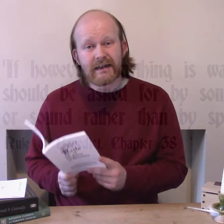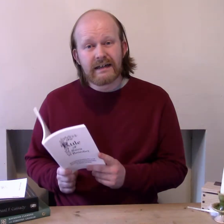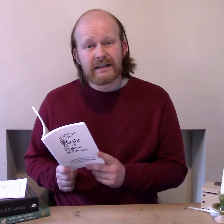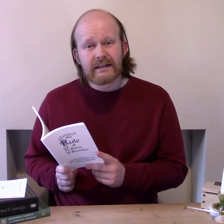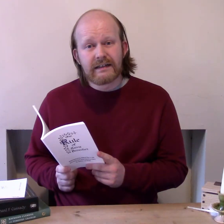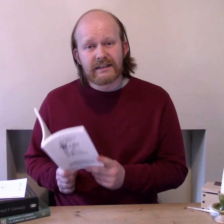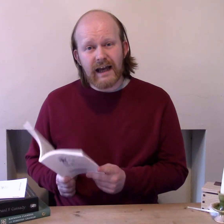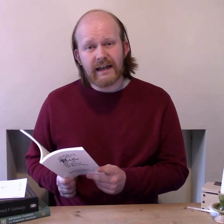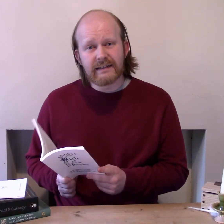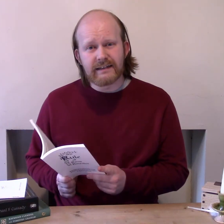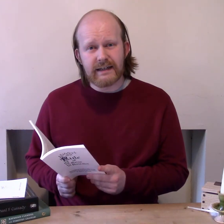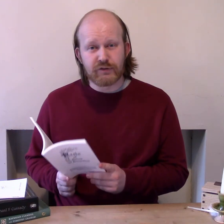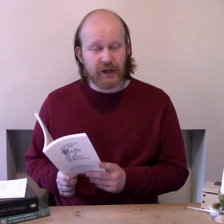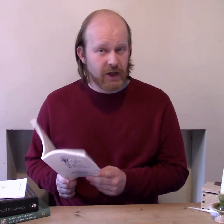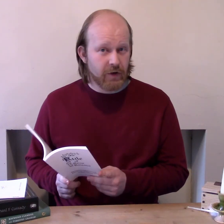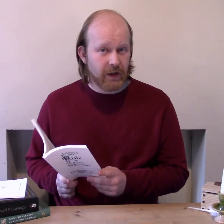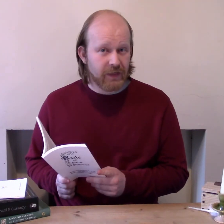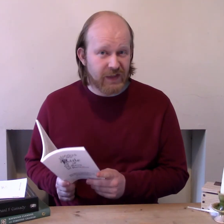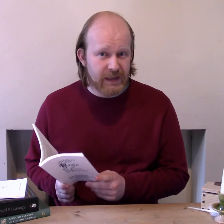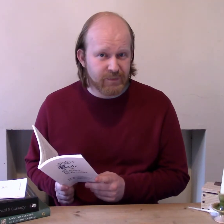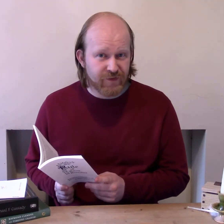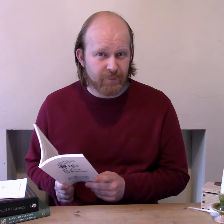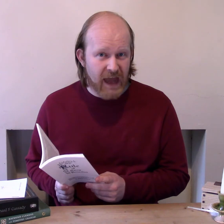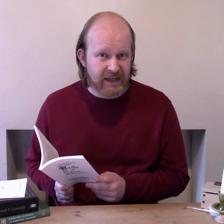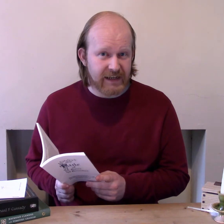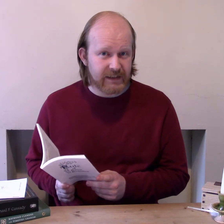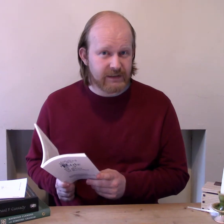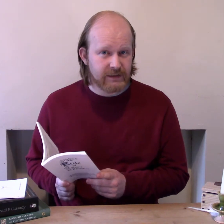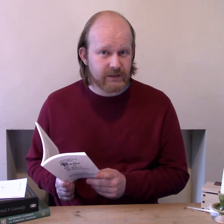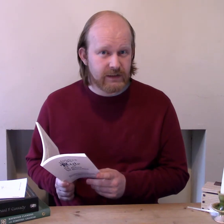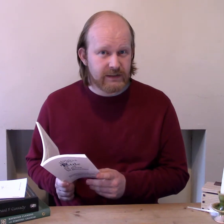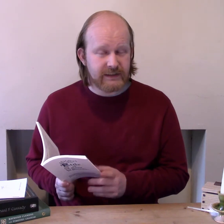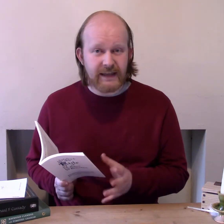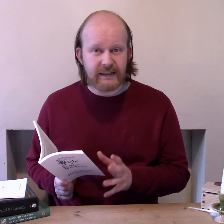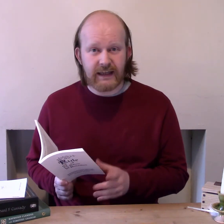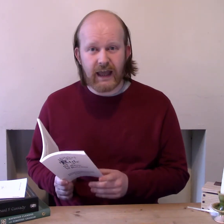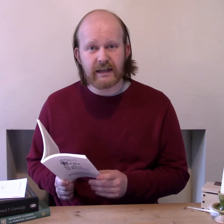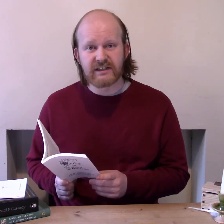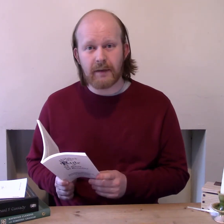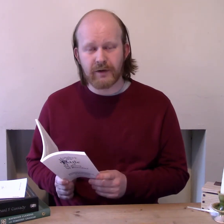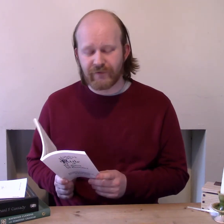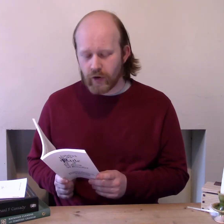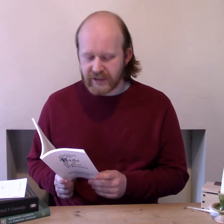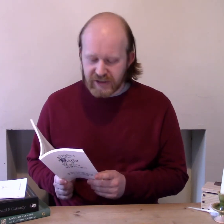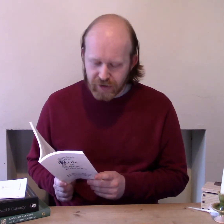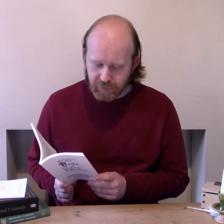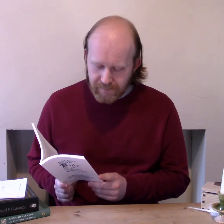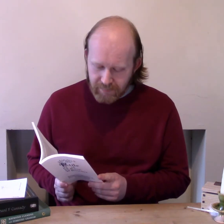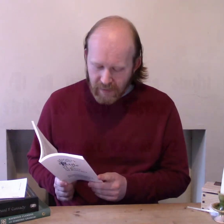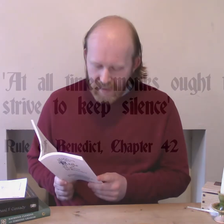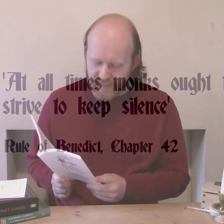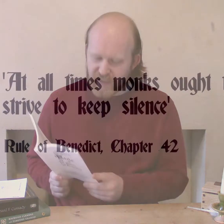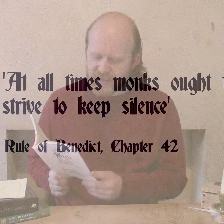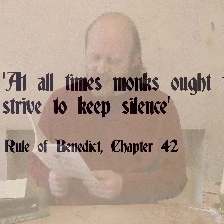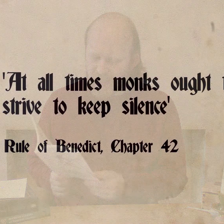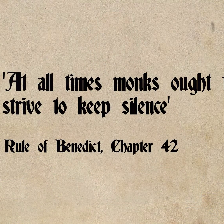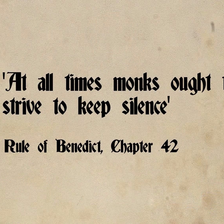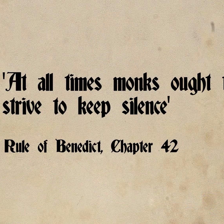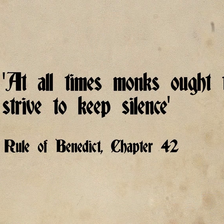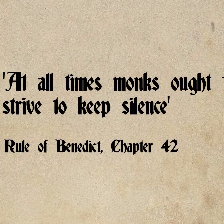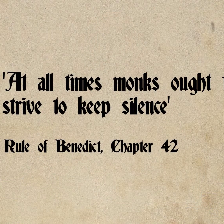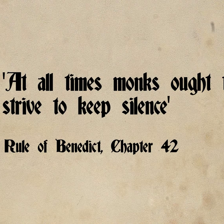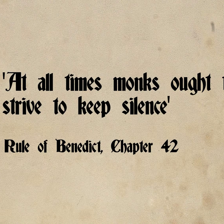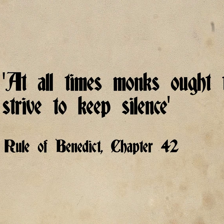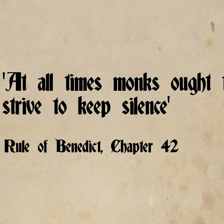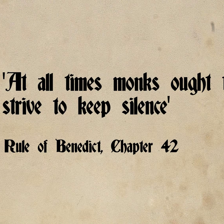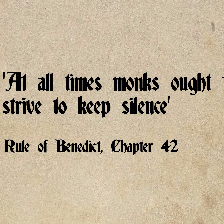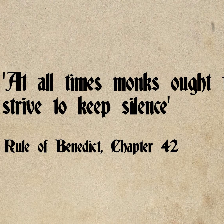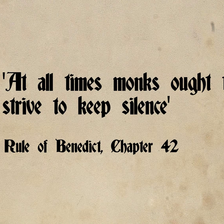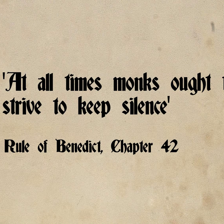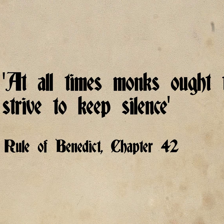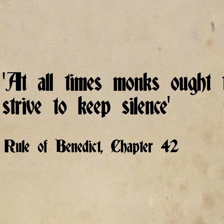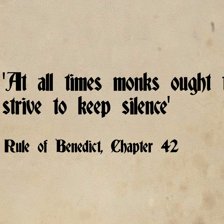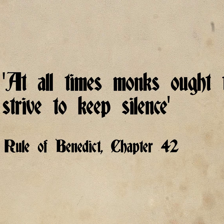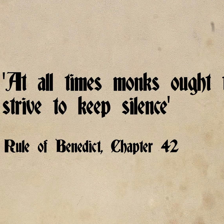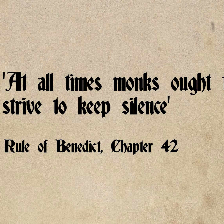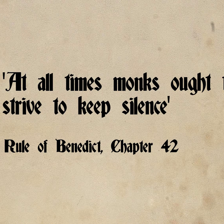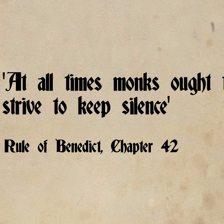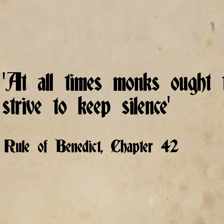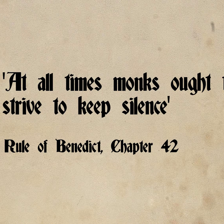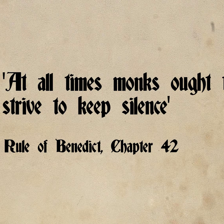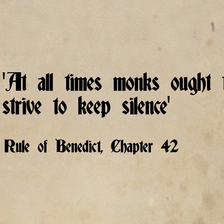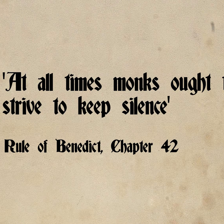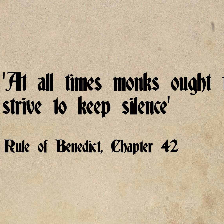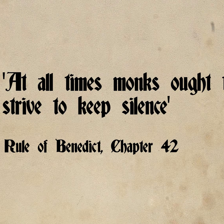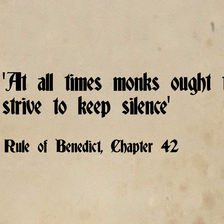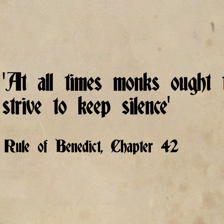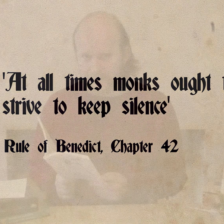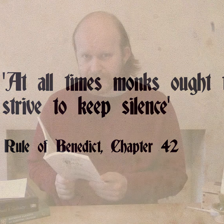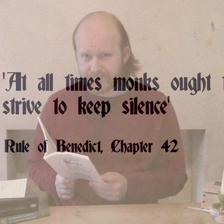Silence is a recurring theme for Benedict, stating in Chapter 42 that 'at all times monks ought to strive to keep silence'